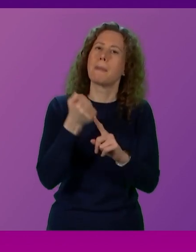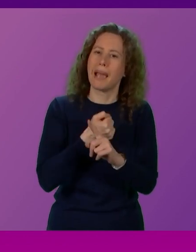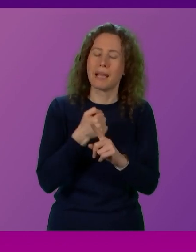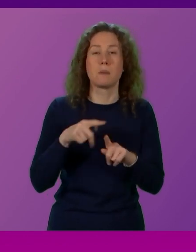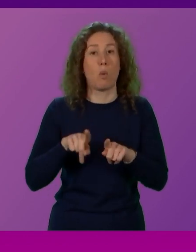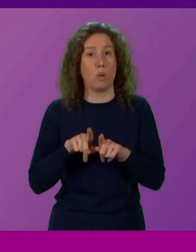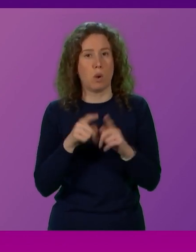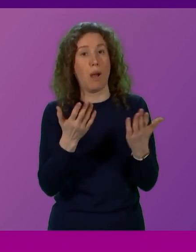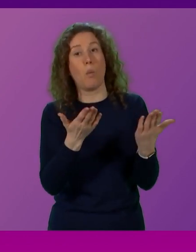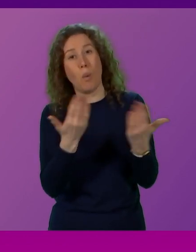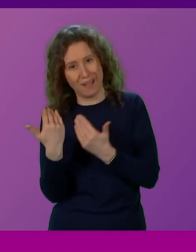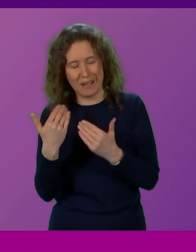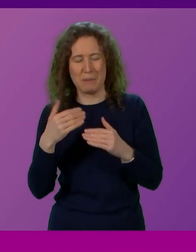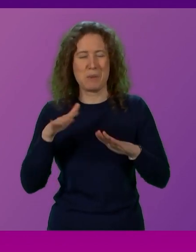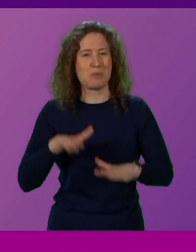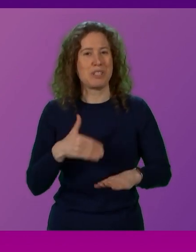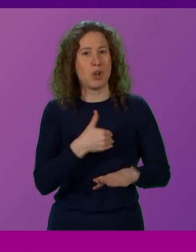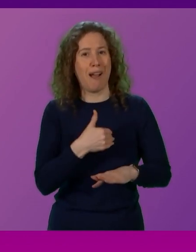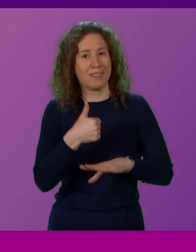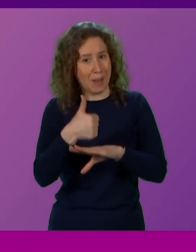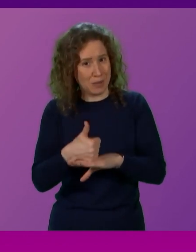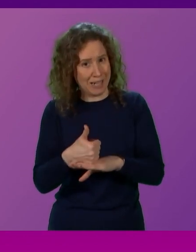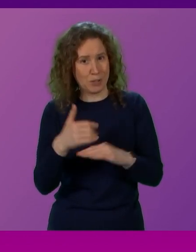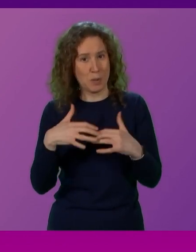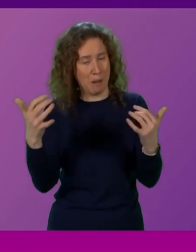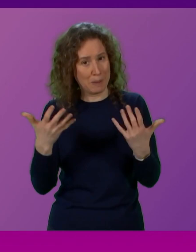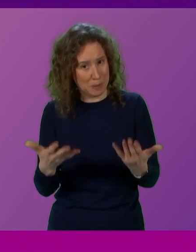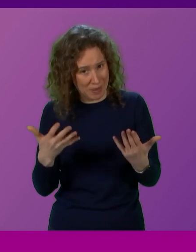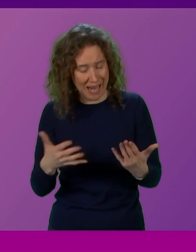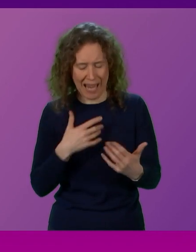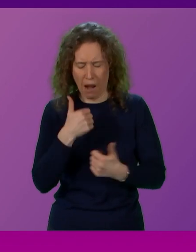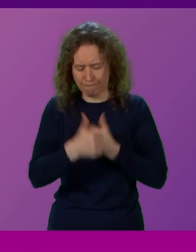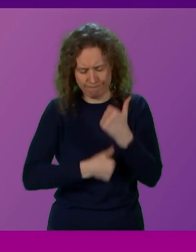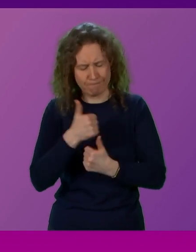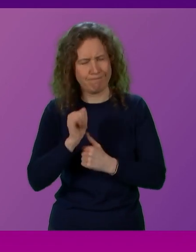I welcome the British Heart Foundation to Parliament today and commend the organisation